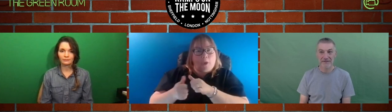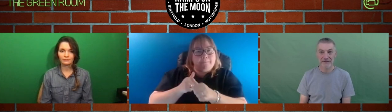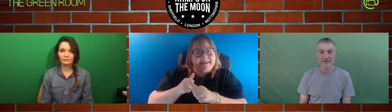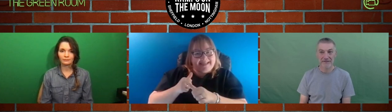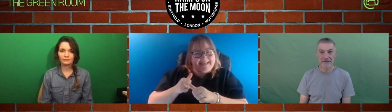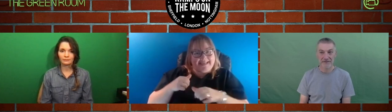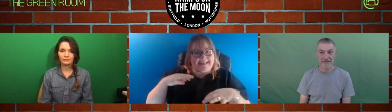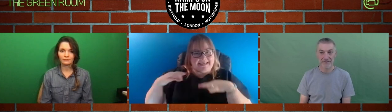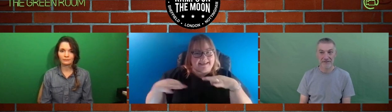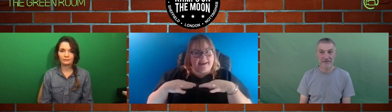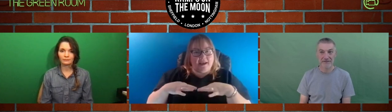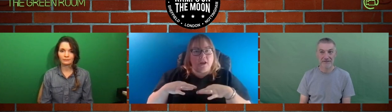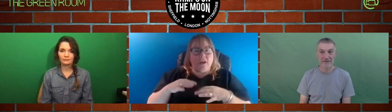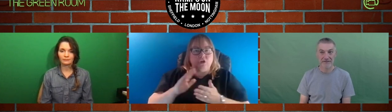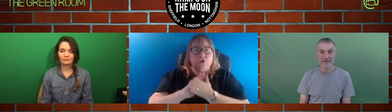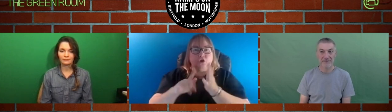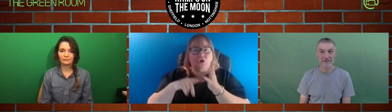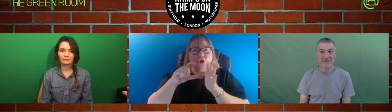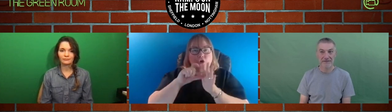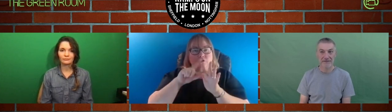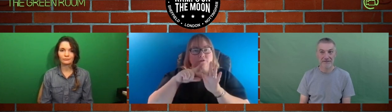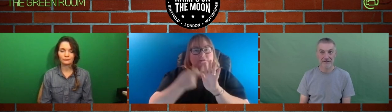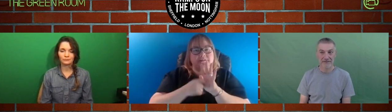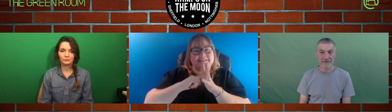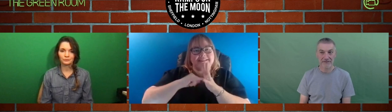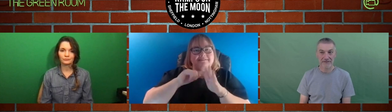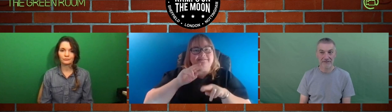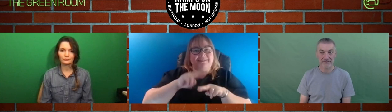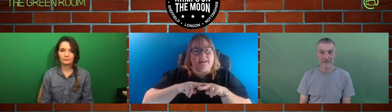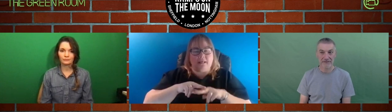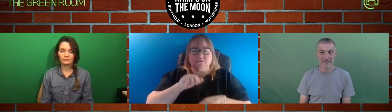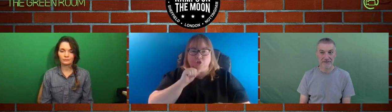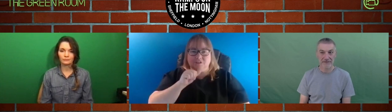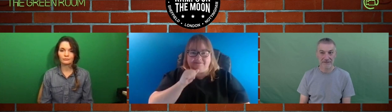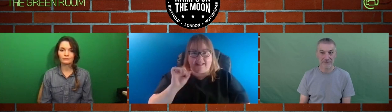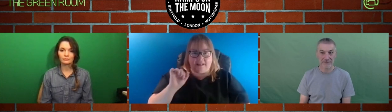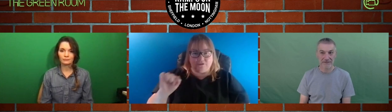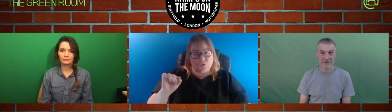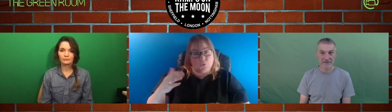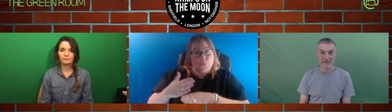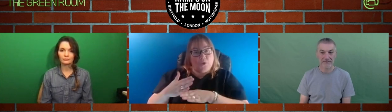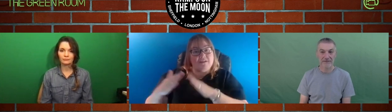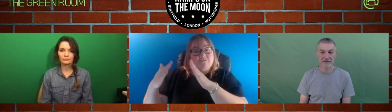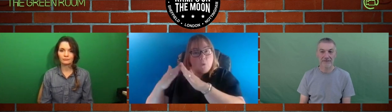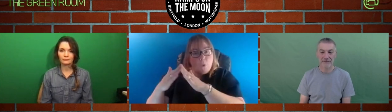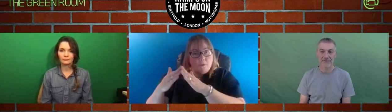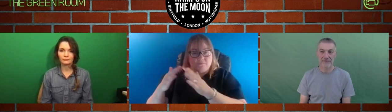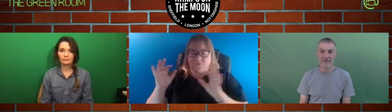home weren't you Rebekah for rehearsals? Yeah so we didn't have to consider accommodation, things like that because